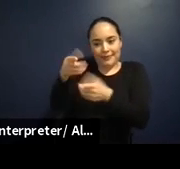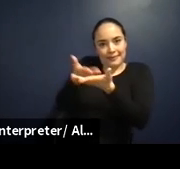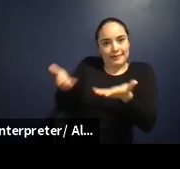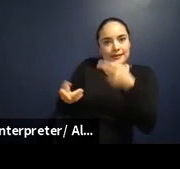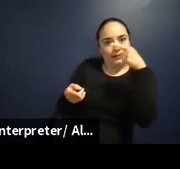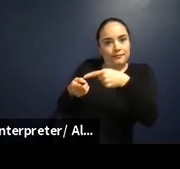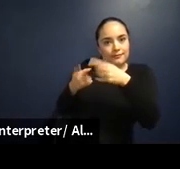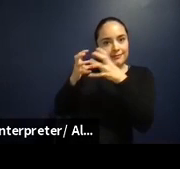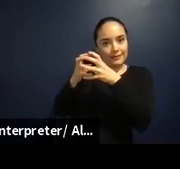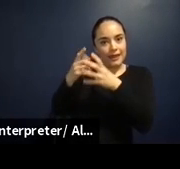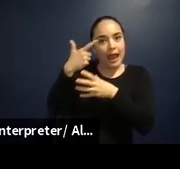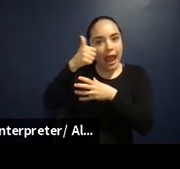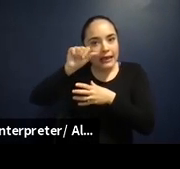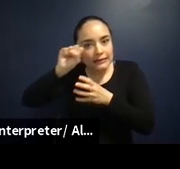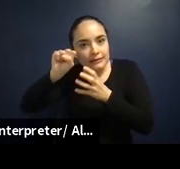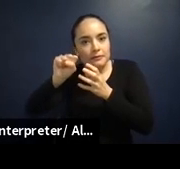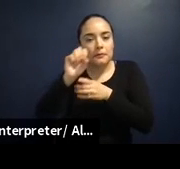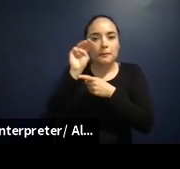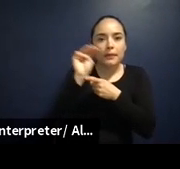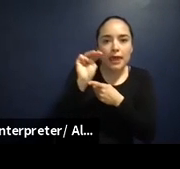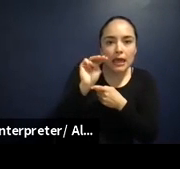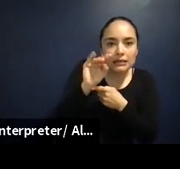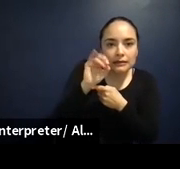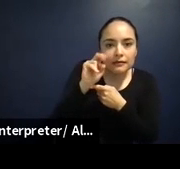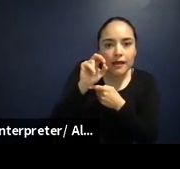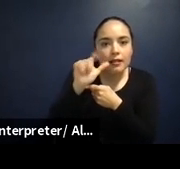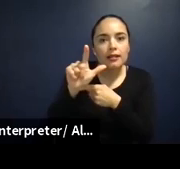basically a void, and they start to, with enough time and enough